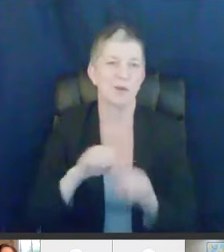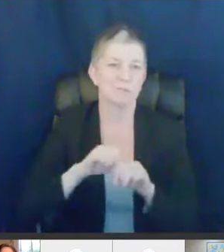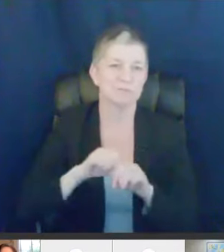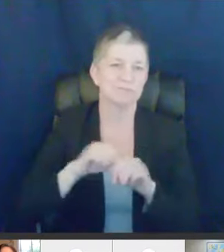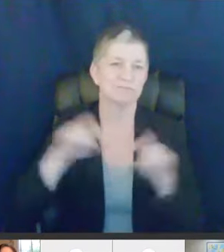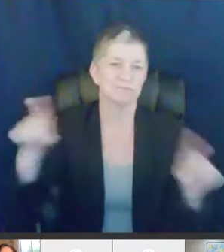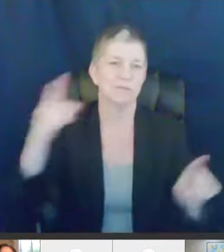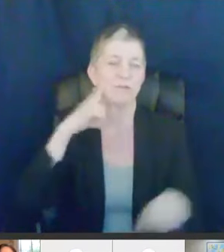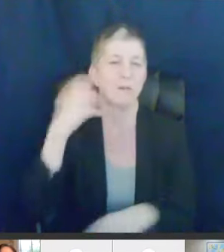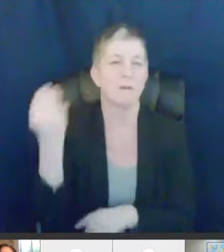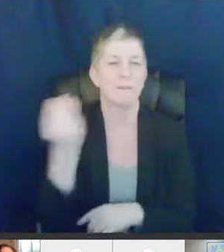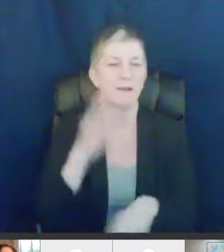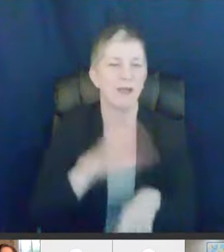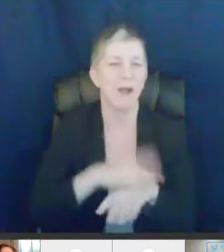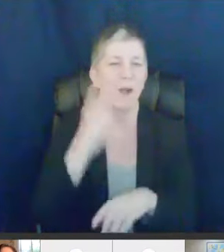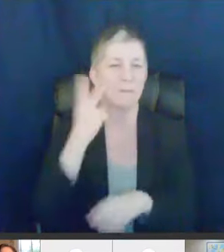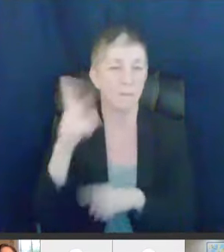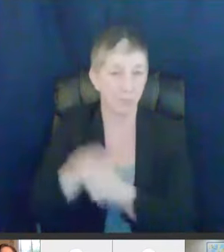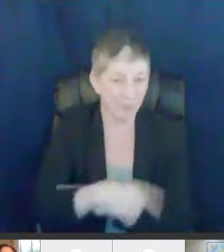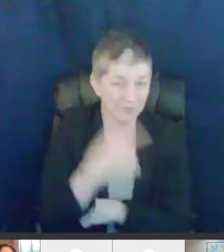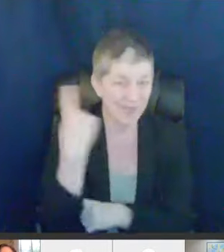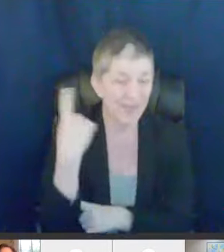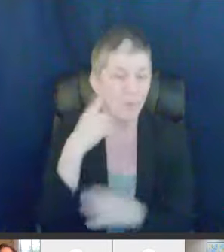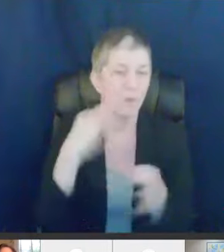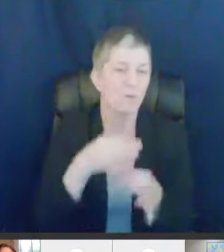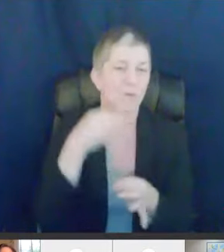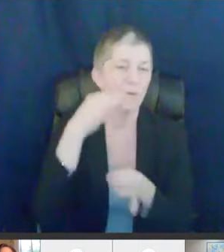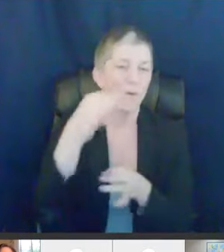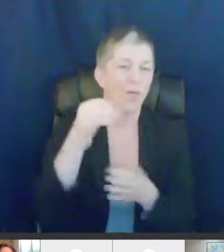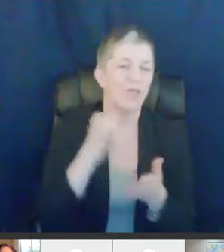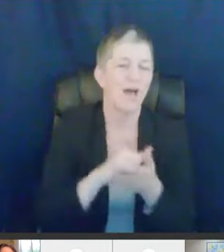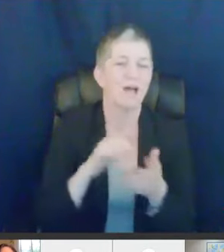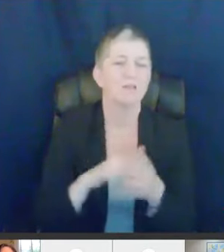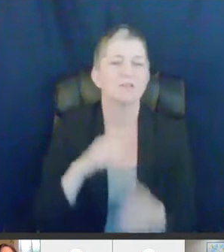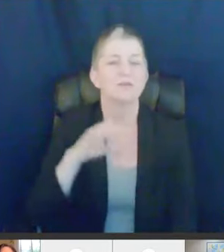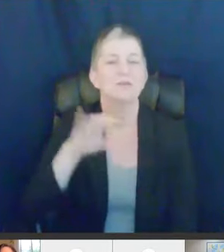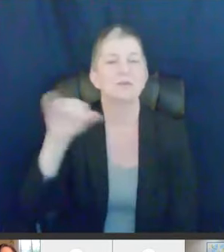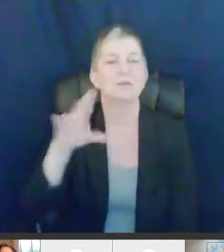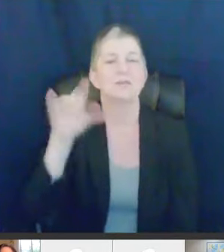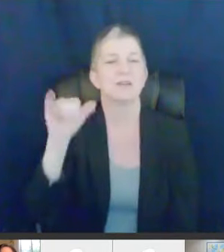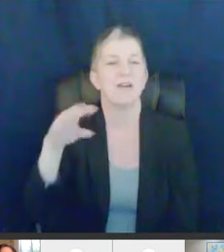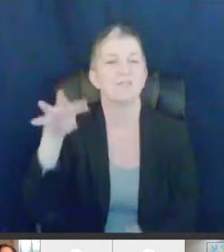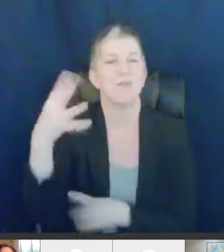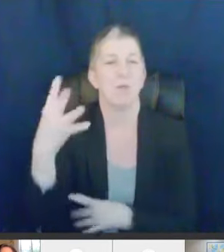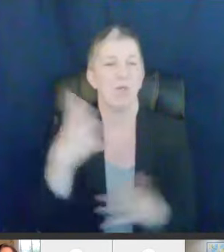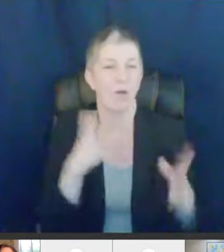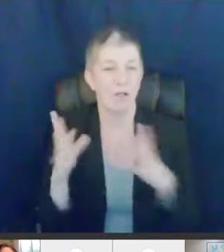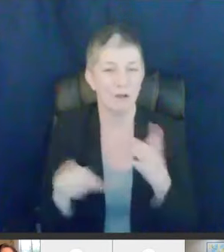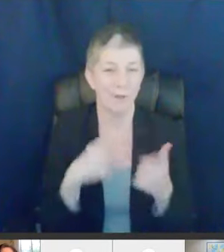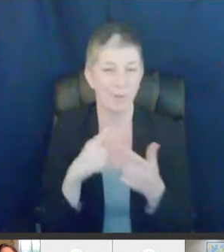Day we postpone that to the 4th of July holiday when it hopefully and it should